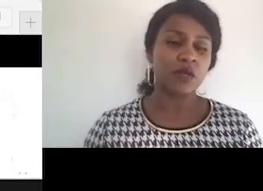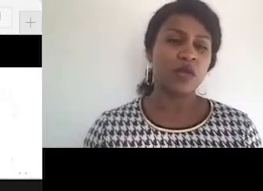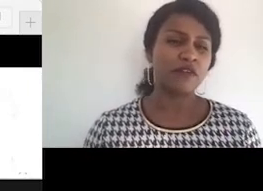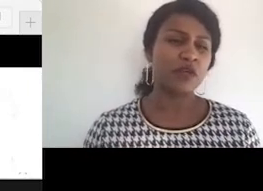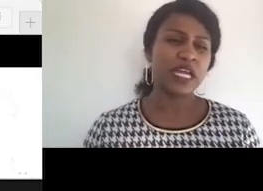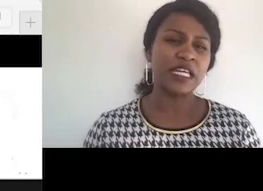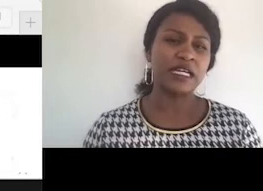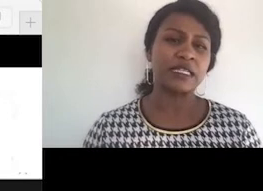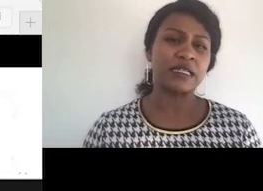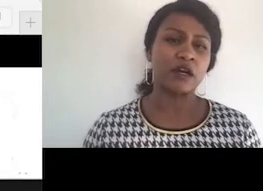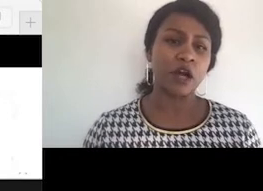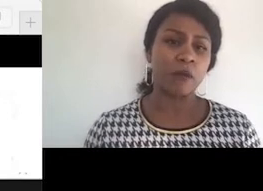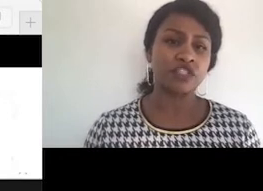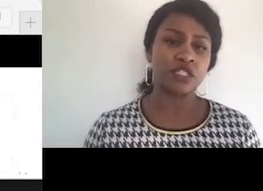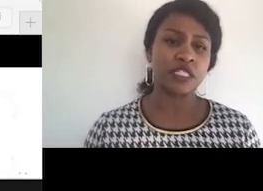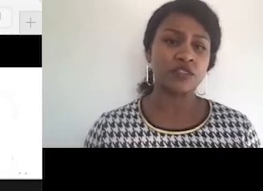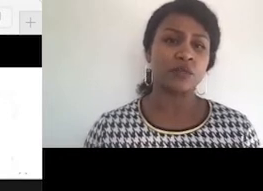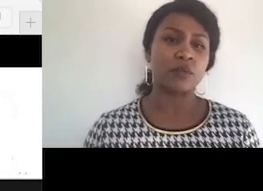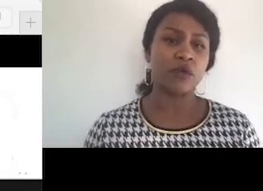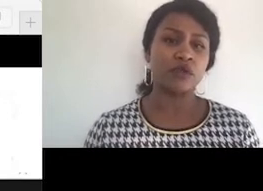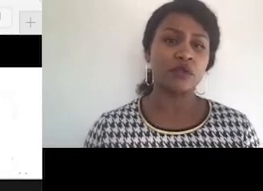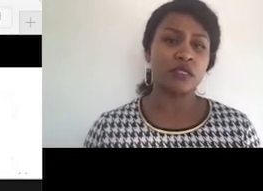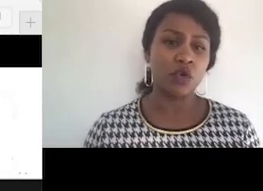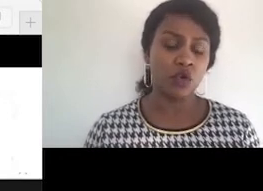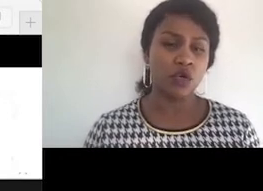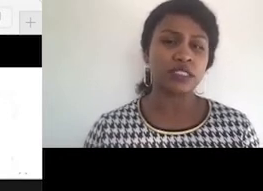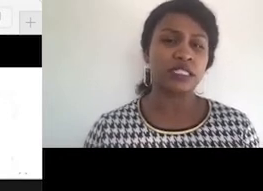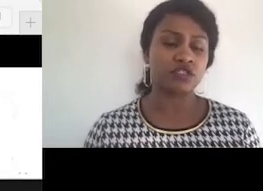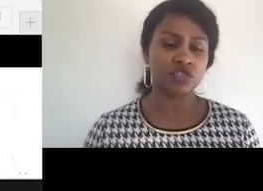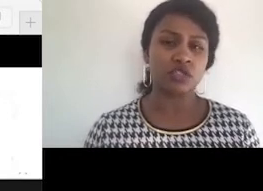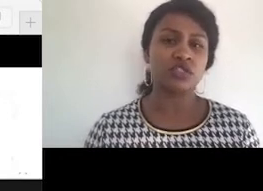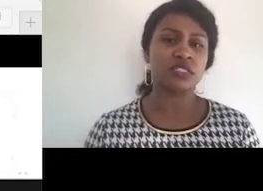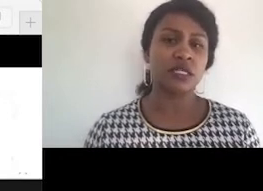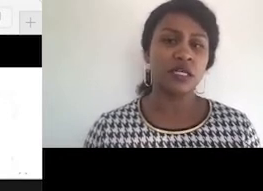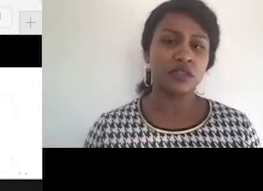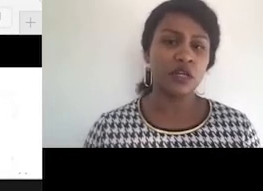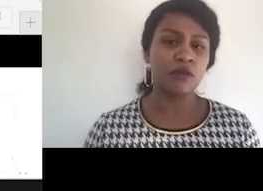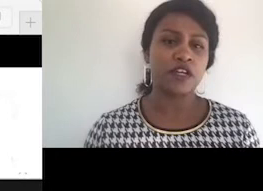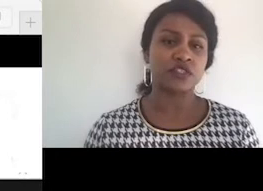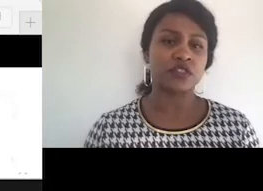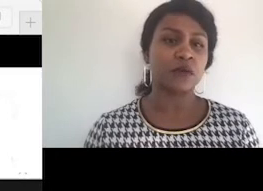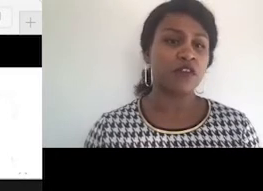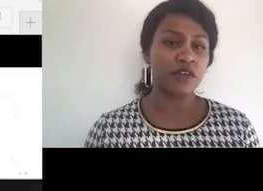We have created an opportunity for both cohorts, instructors, theatre professionals from various